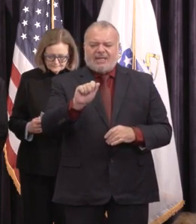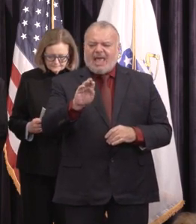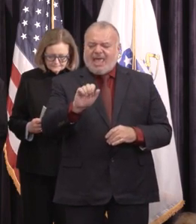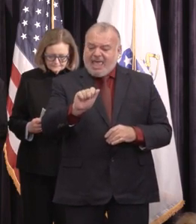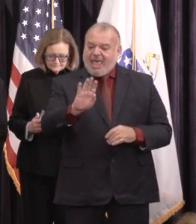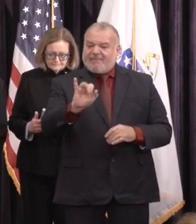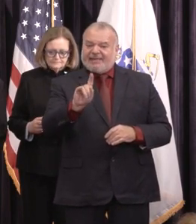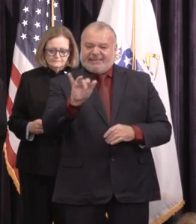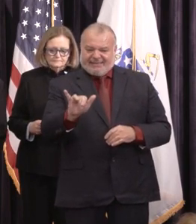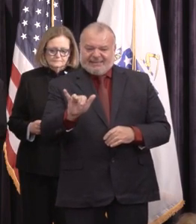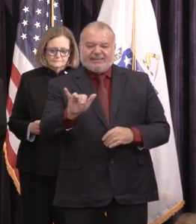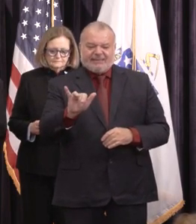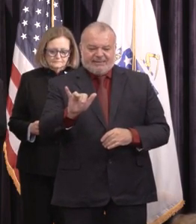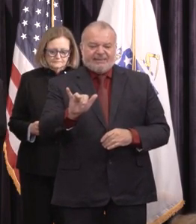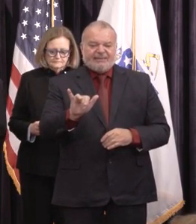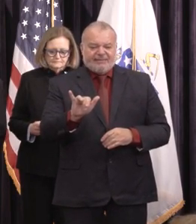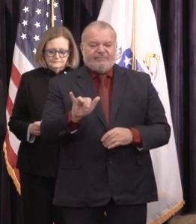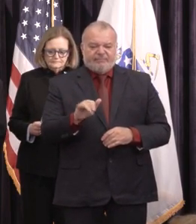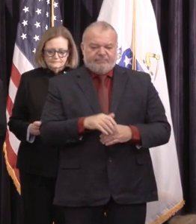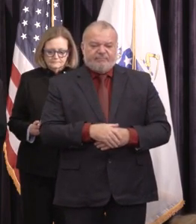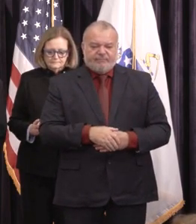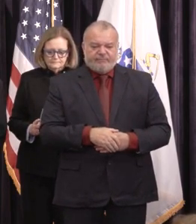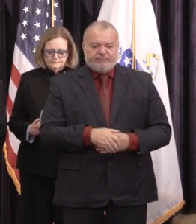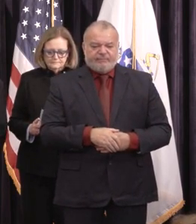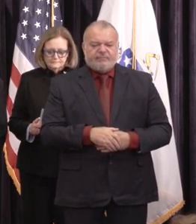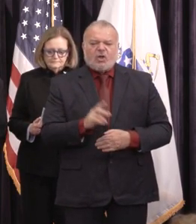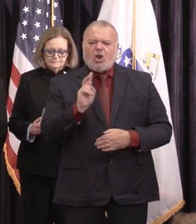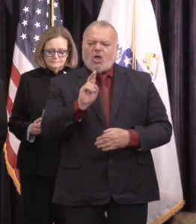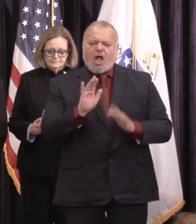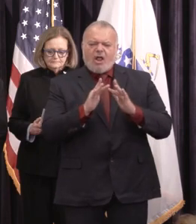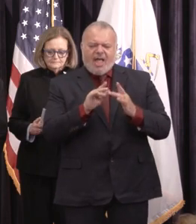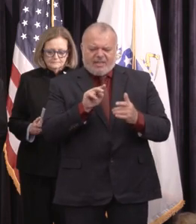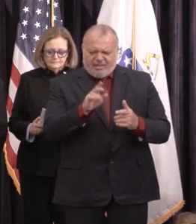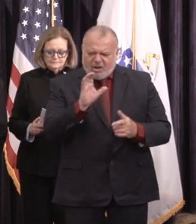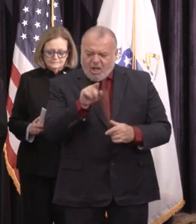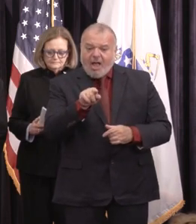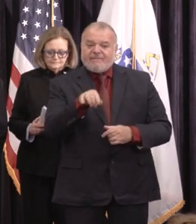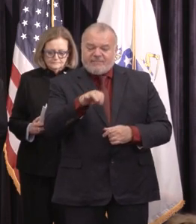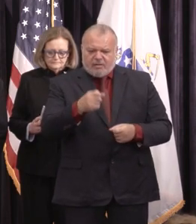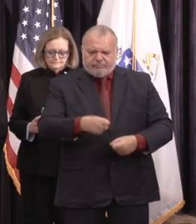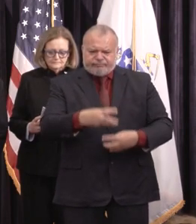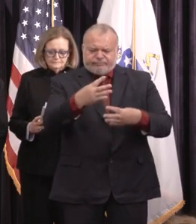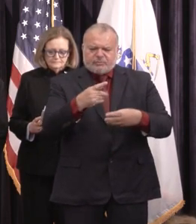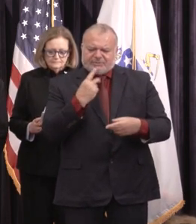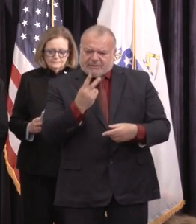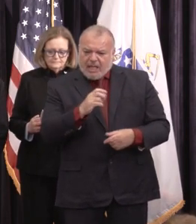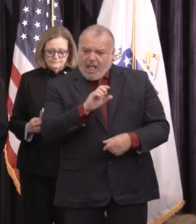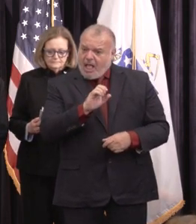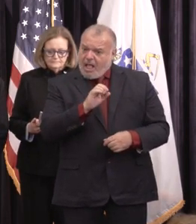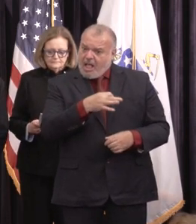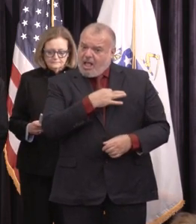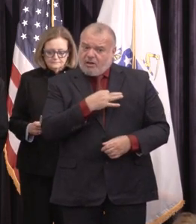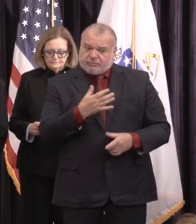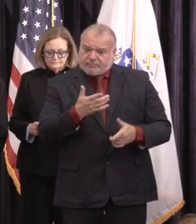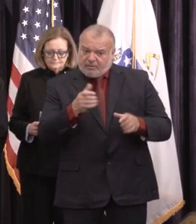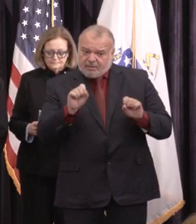certification form to establish eligibility. We celebrated disability employment awareness month